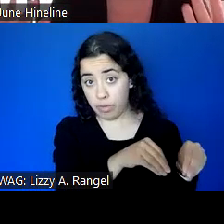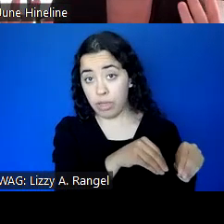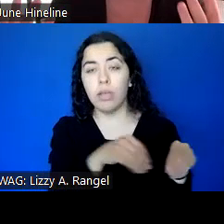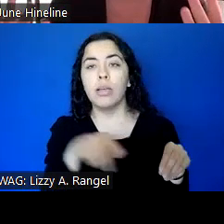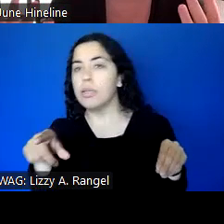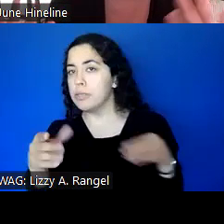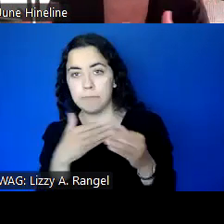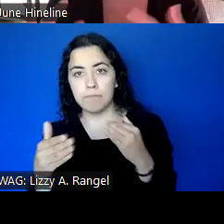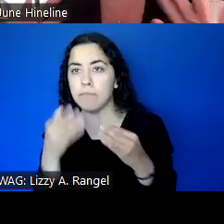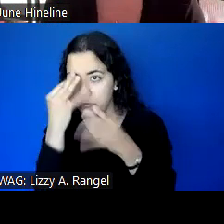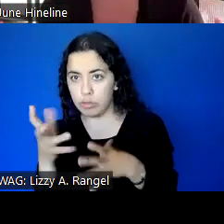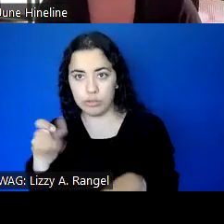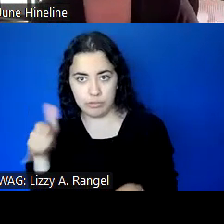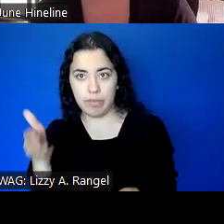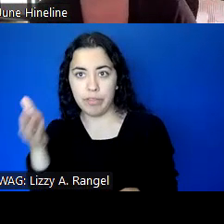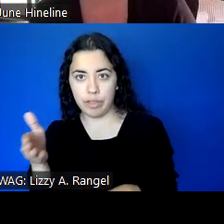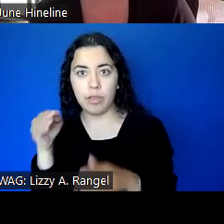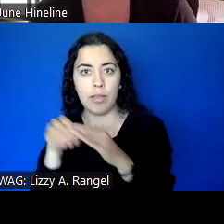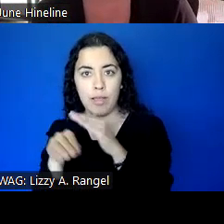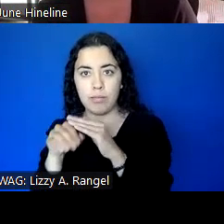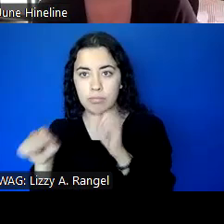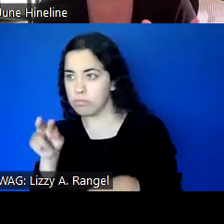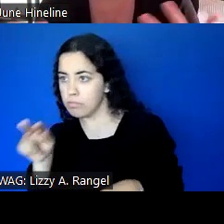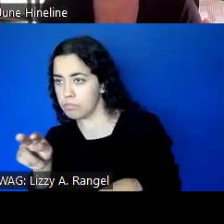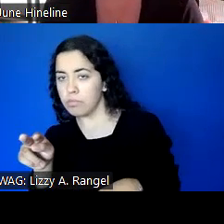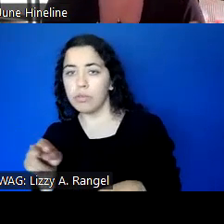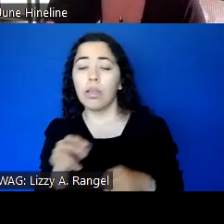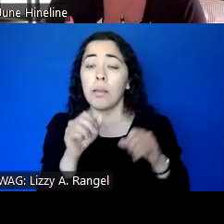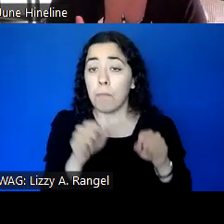should work if you have CSS and JavaScript turned off. Okay? That's just a side note.